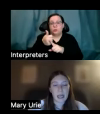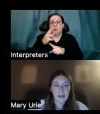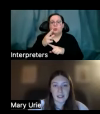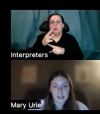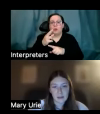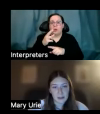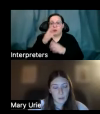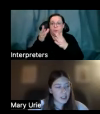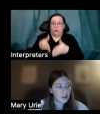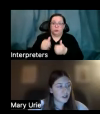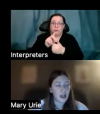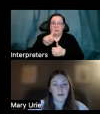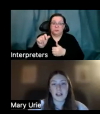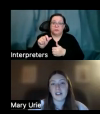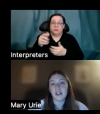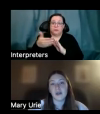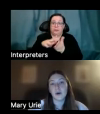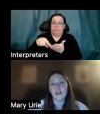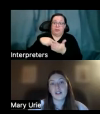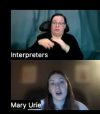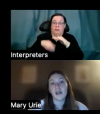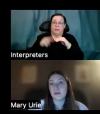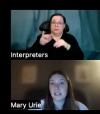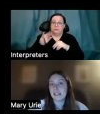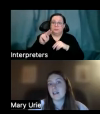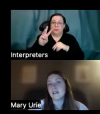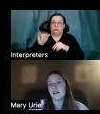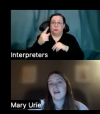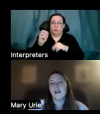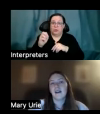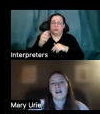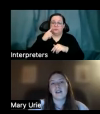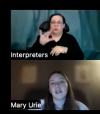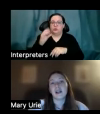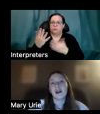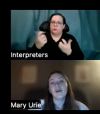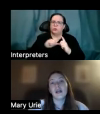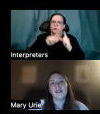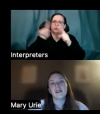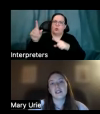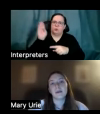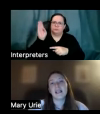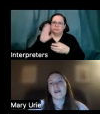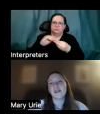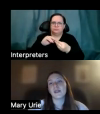paid less than minimum wage in your job and you want to go and speak to this. And you can go and you can explain how this